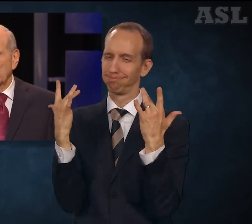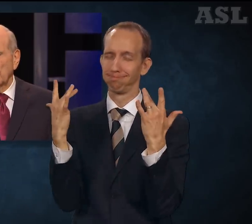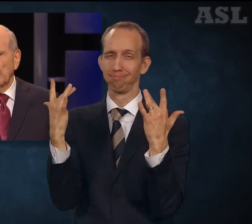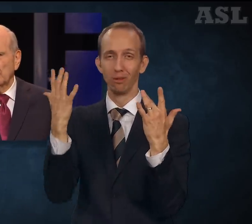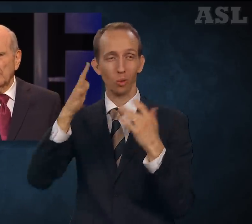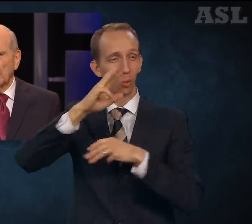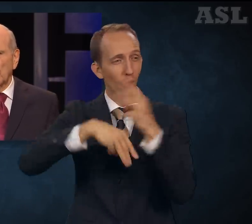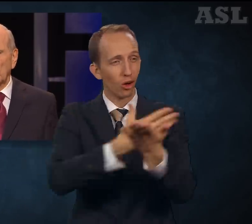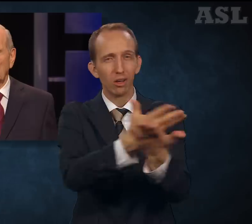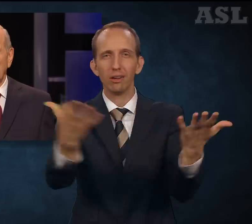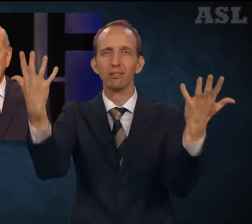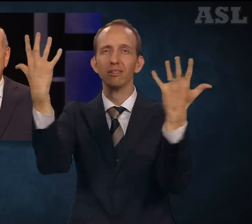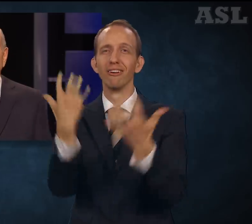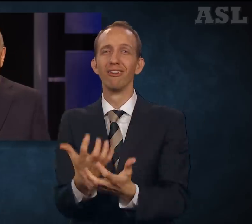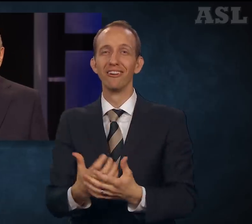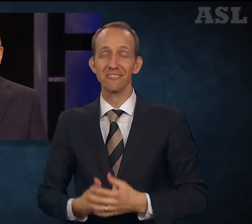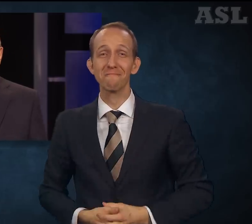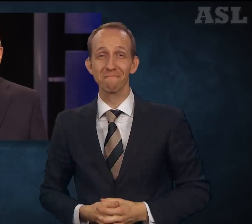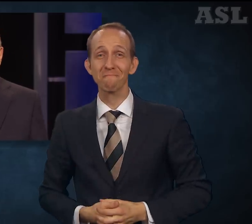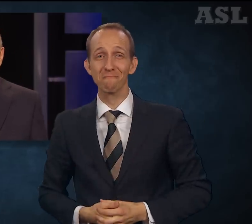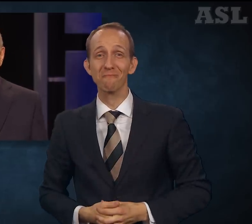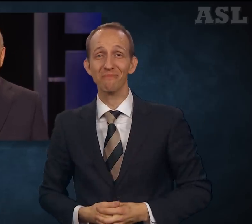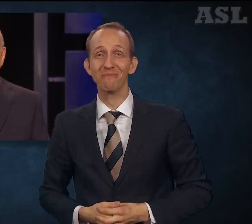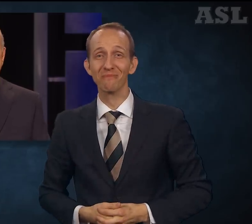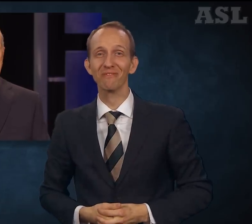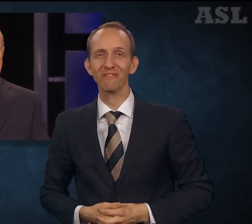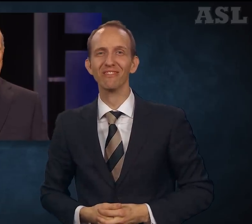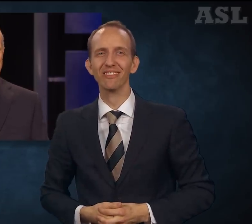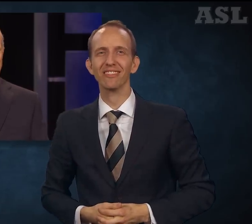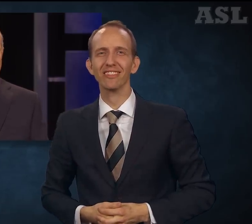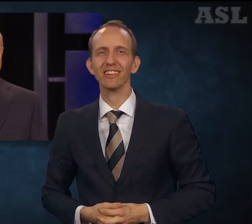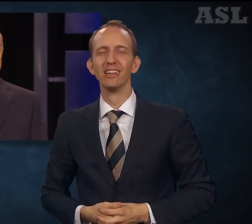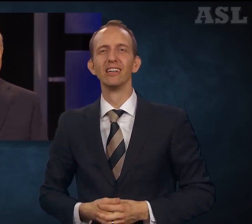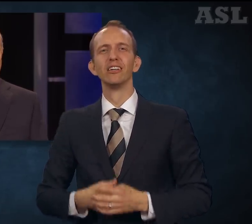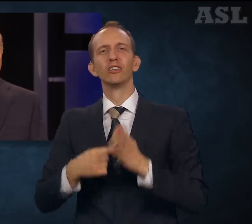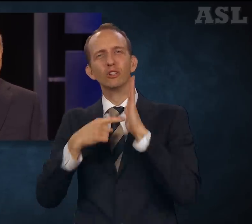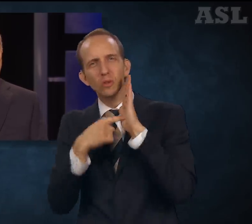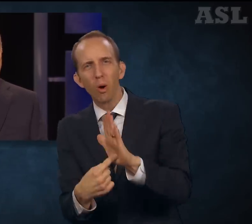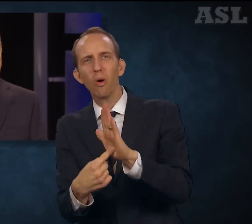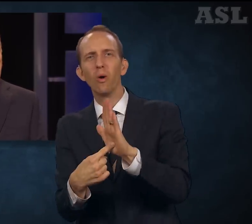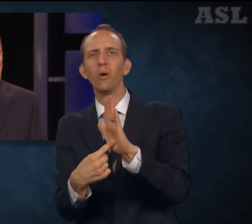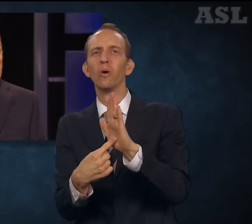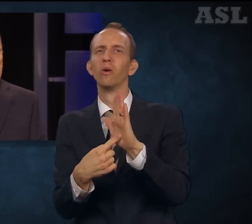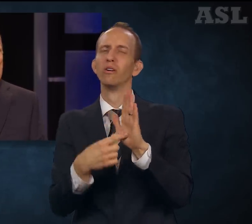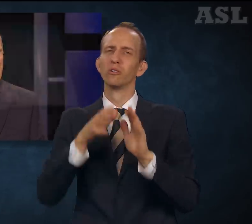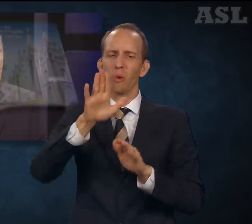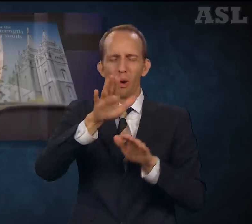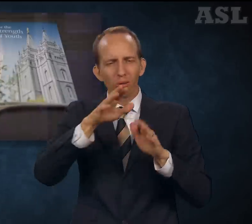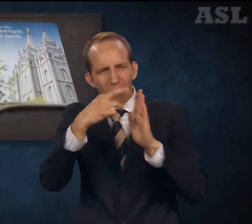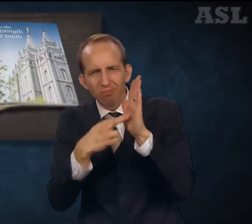SET A STANDARD FOR THE REST